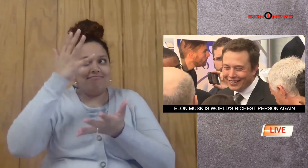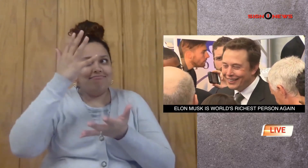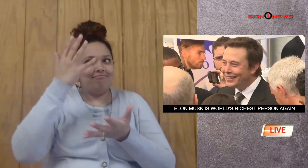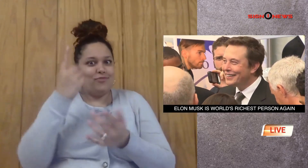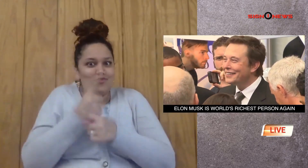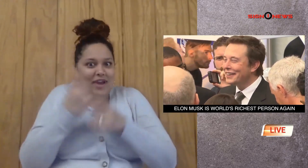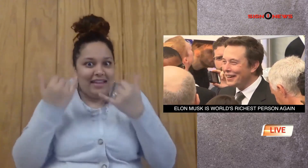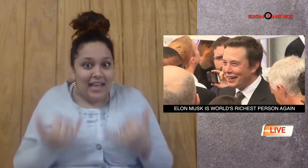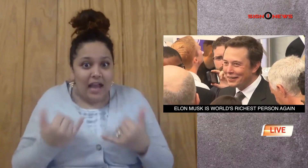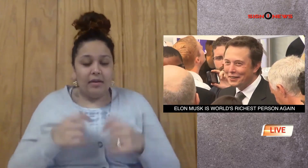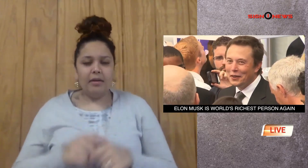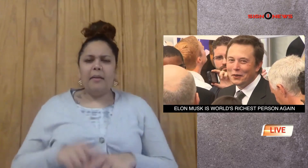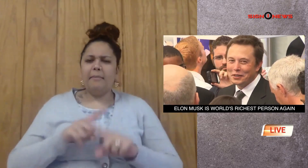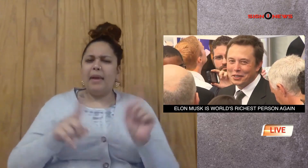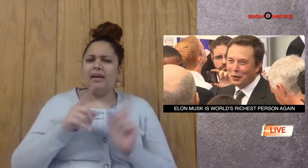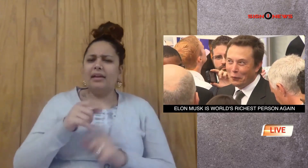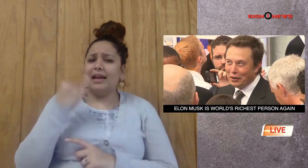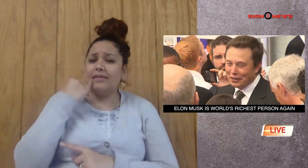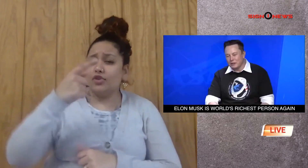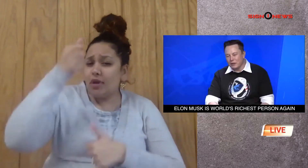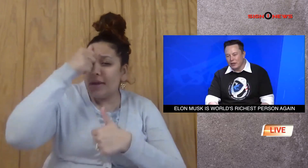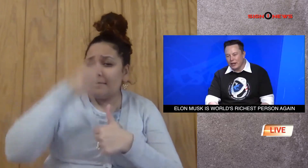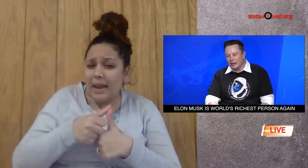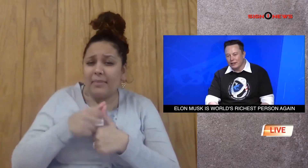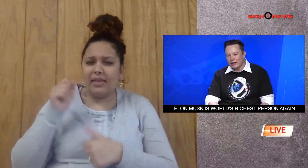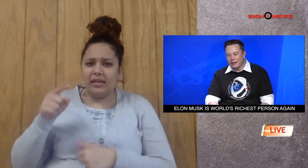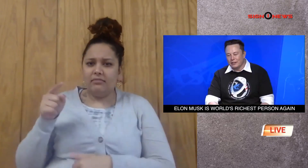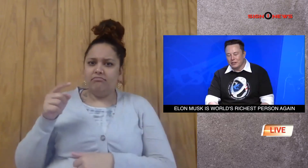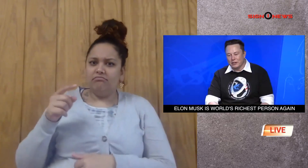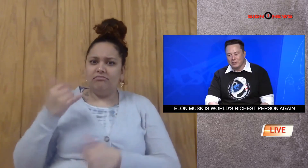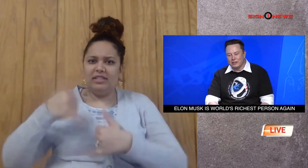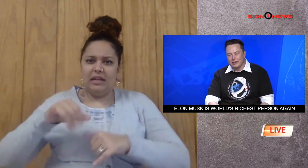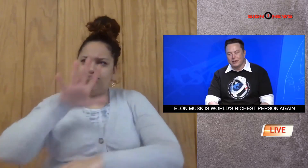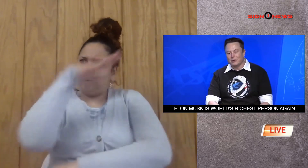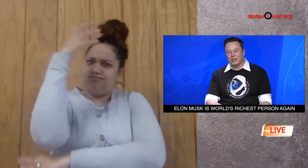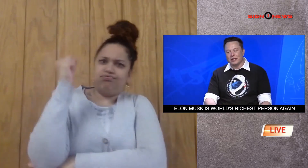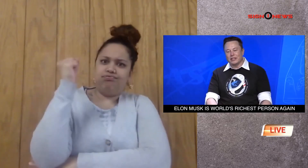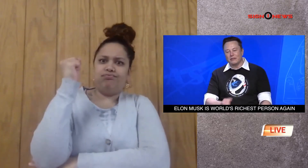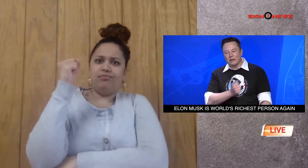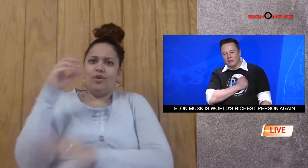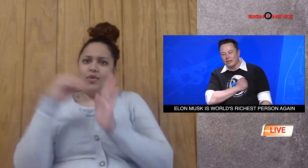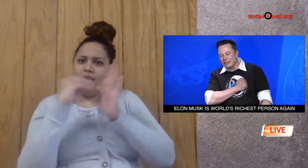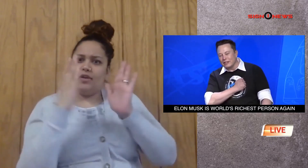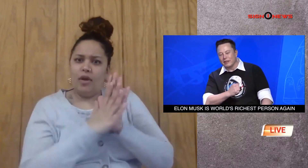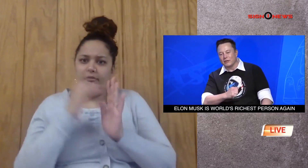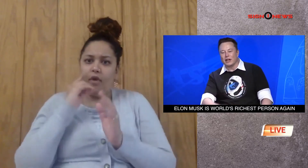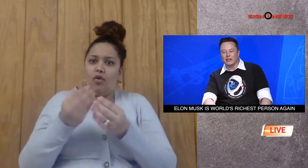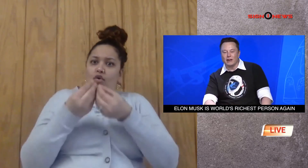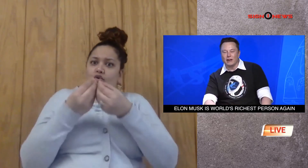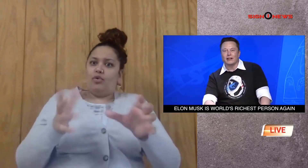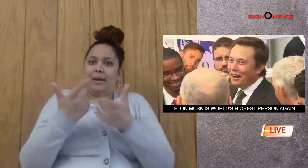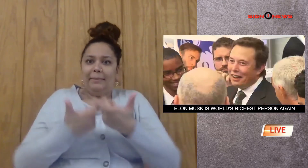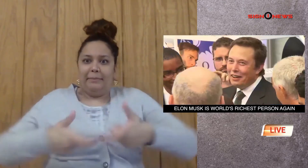Musk might be the richest person right now but if you remember he also holds a record